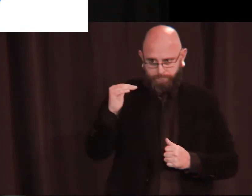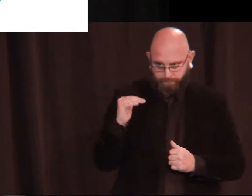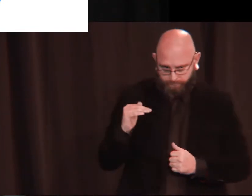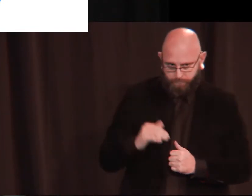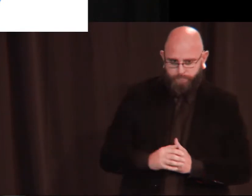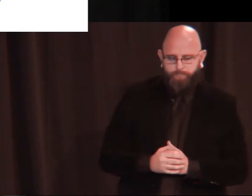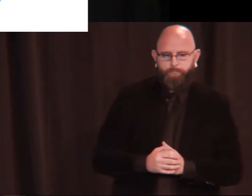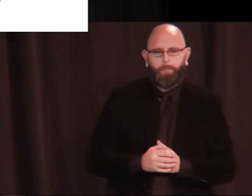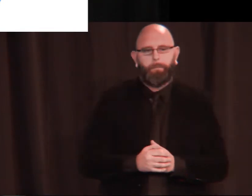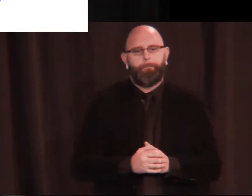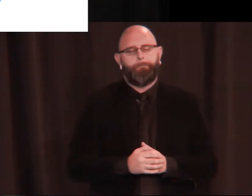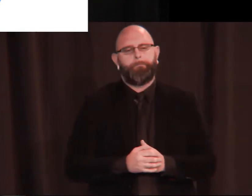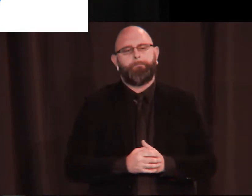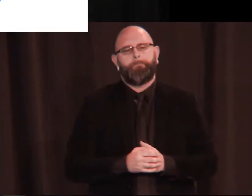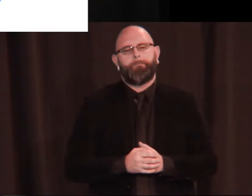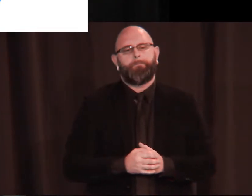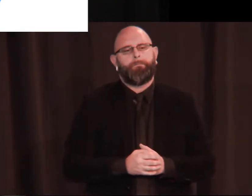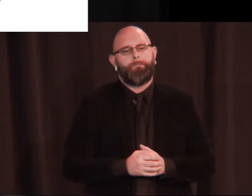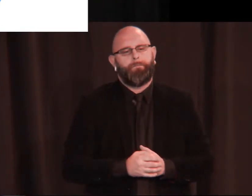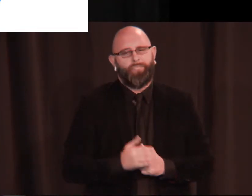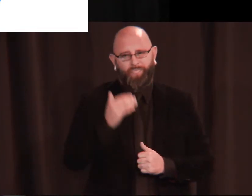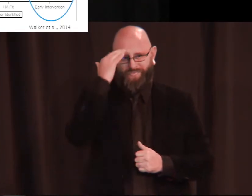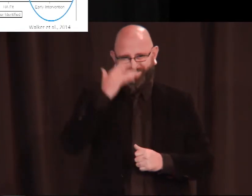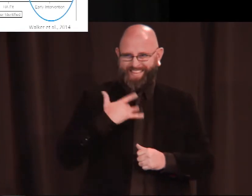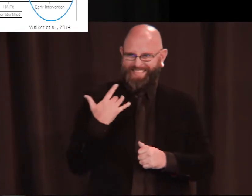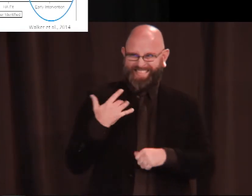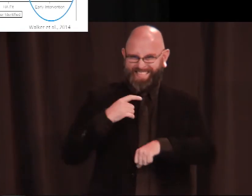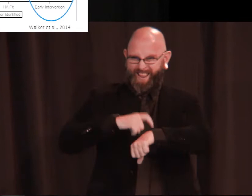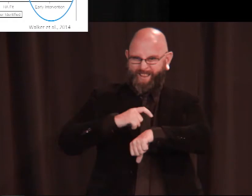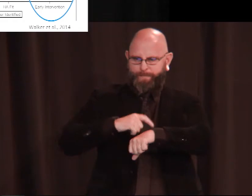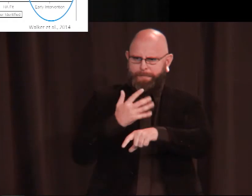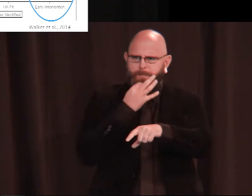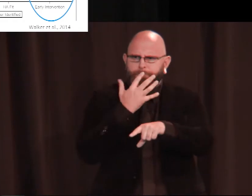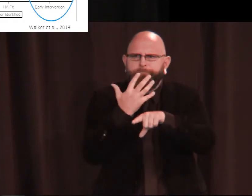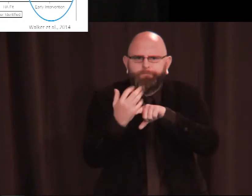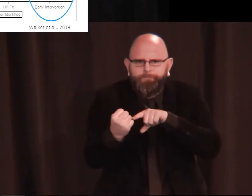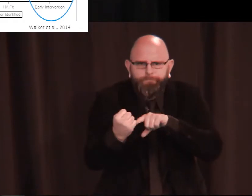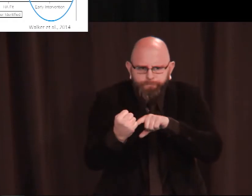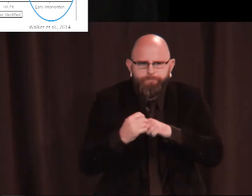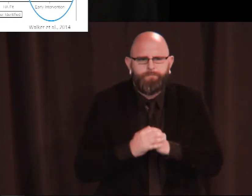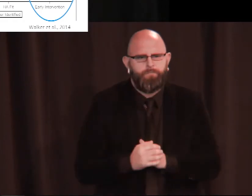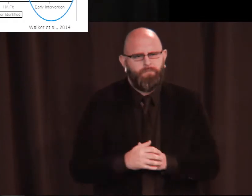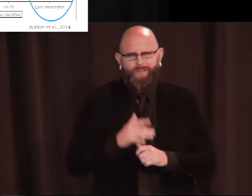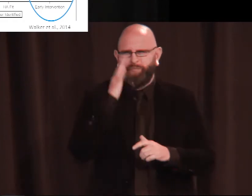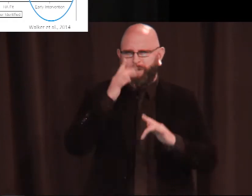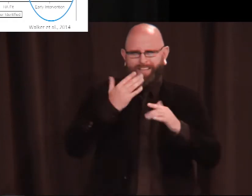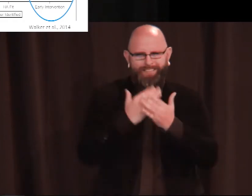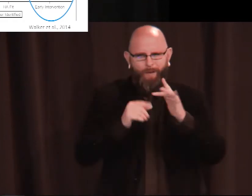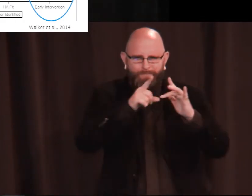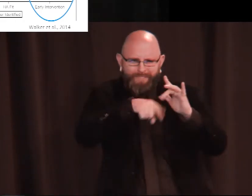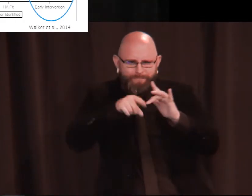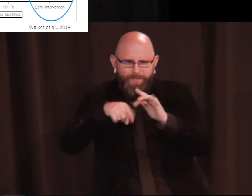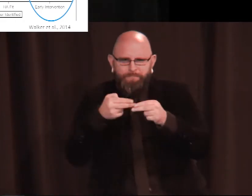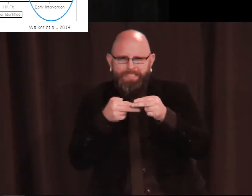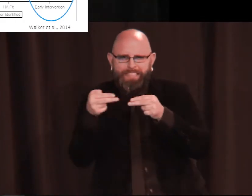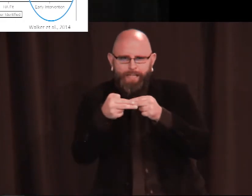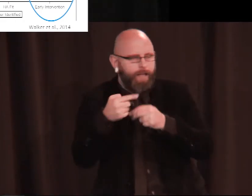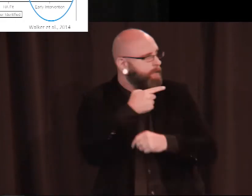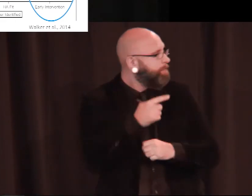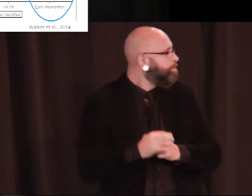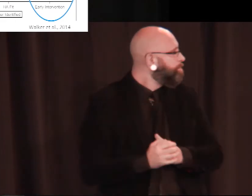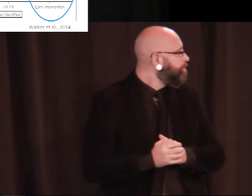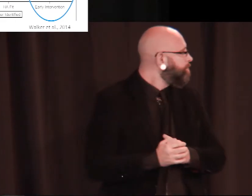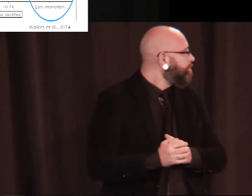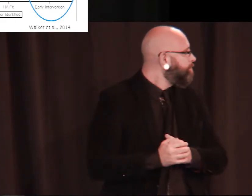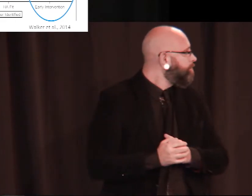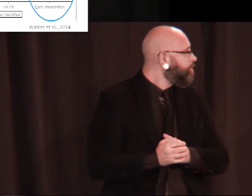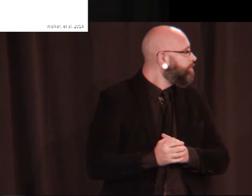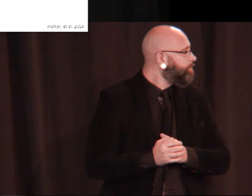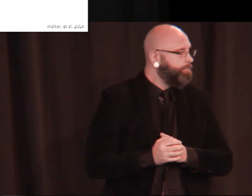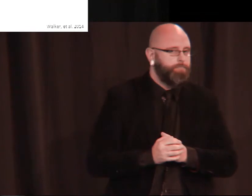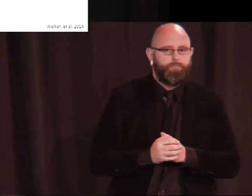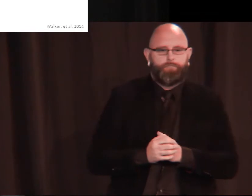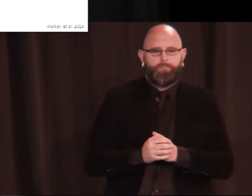I'm pretty sure I'm going to run out of time, so I'm going to skip ahead here a little.